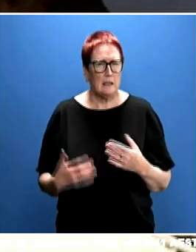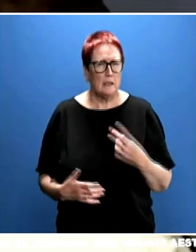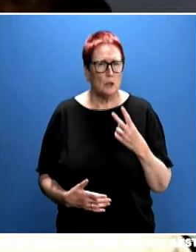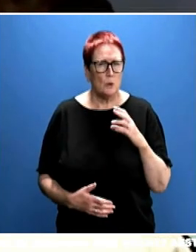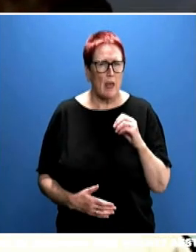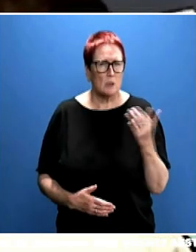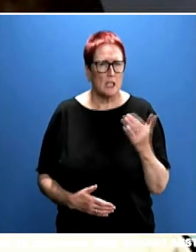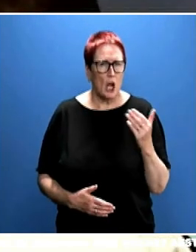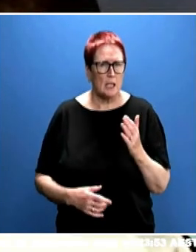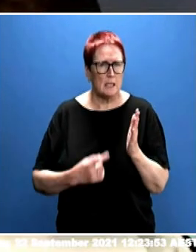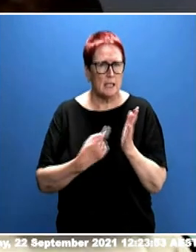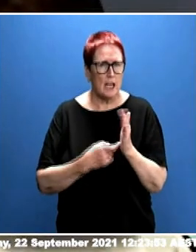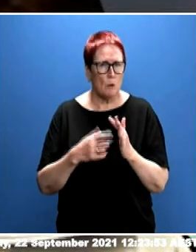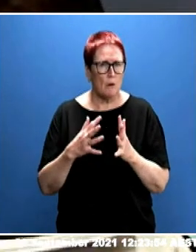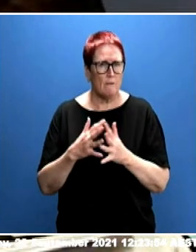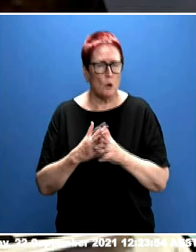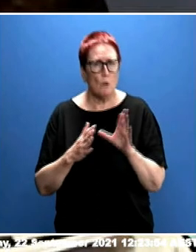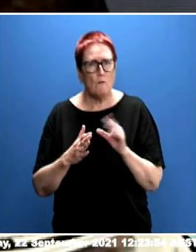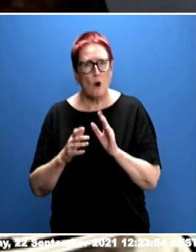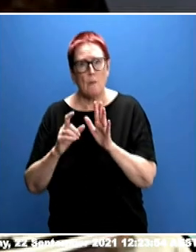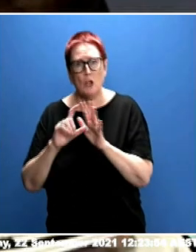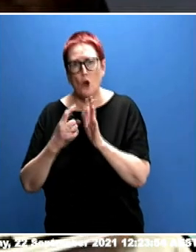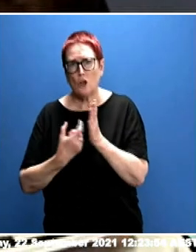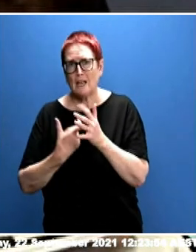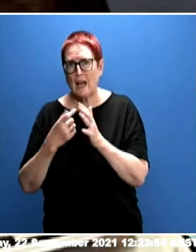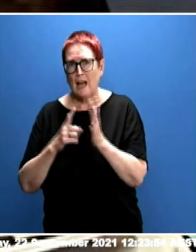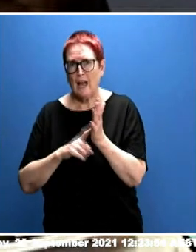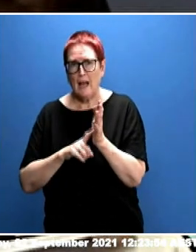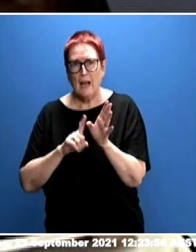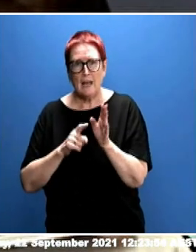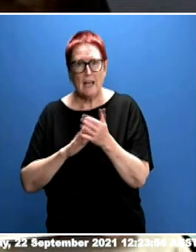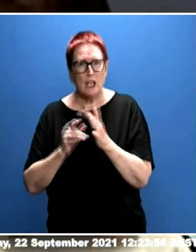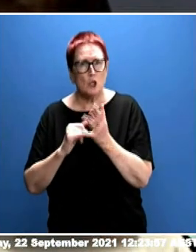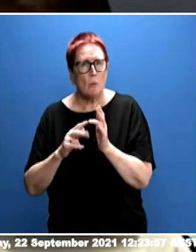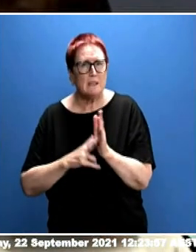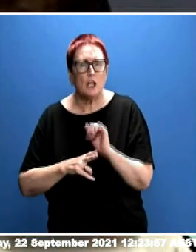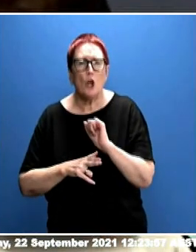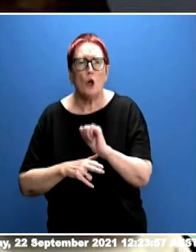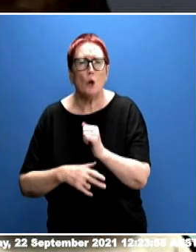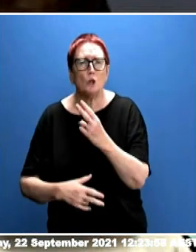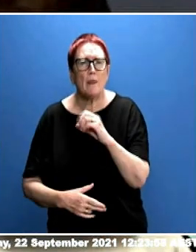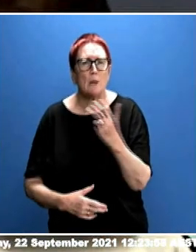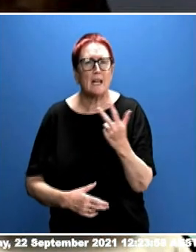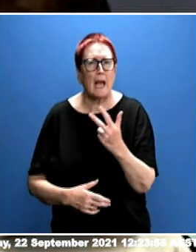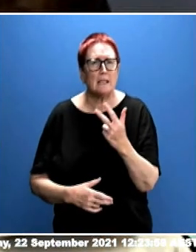is separate from Dr Kelly Thompson's 2018 Churchill Fellow paper called Creating ---